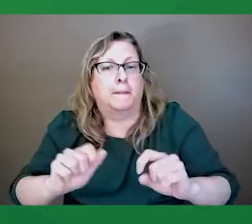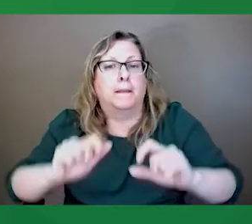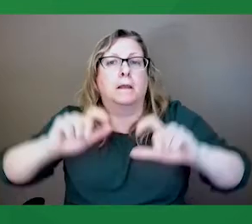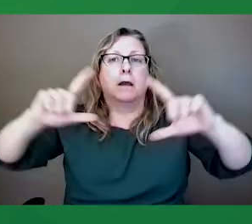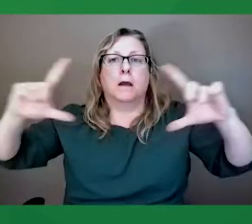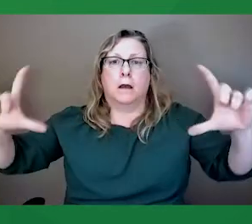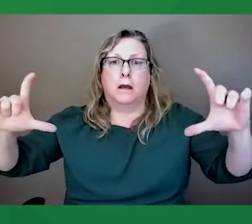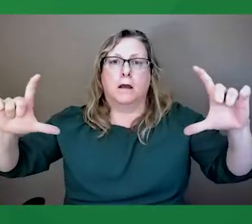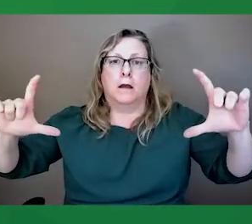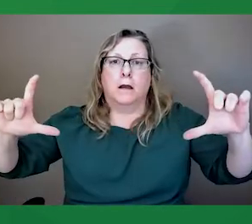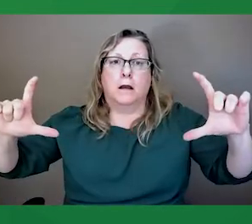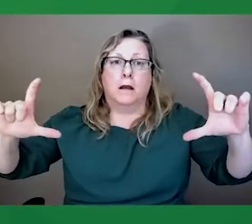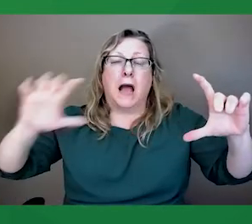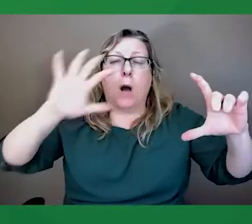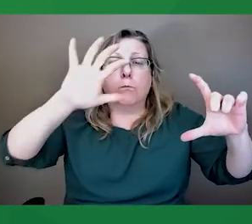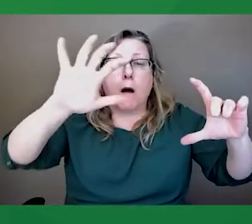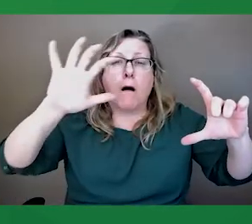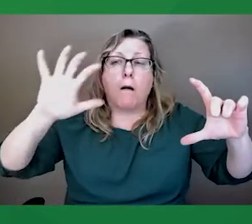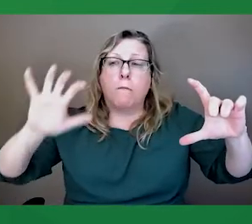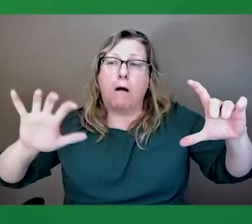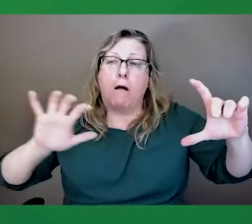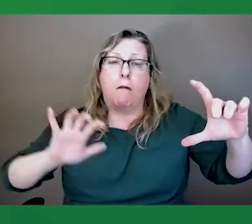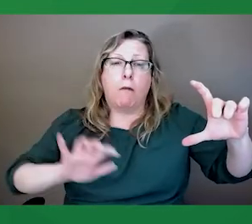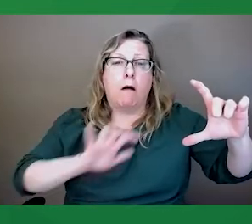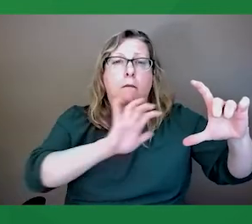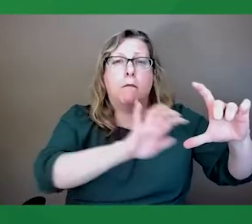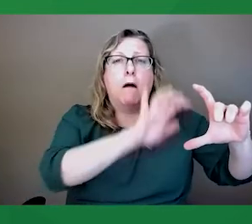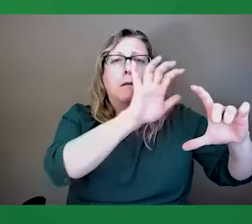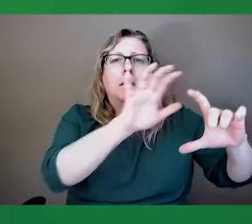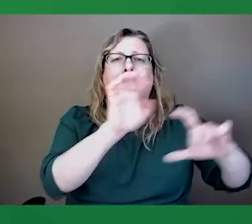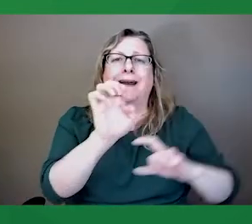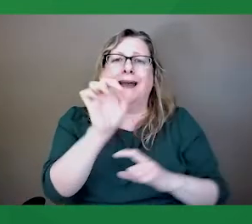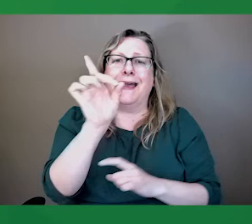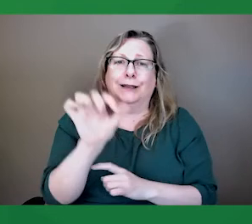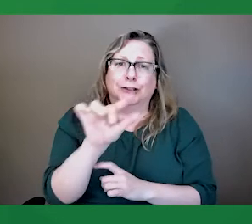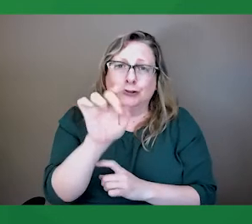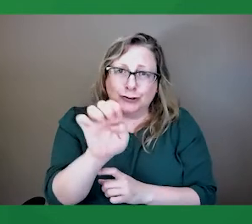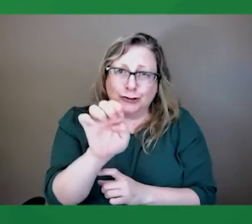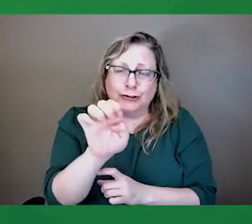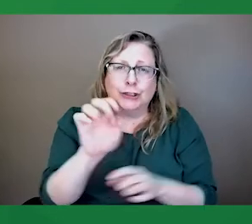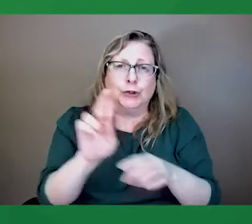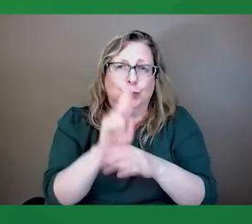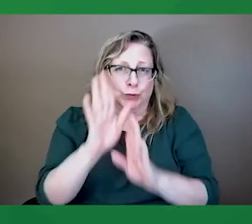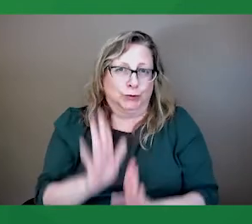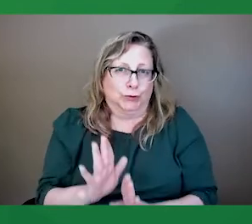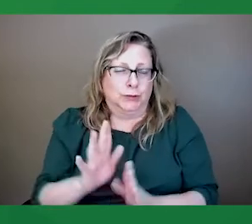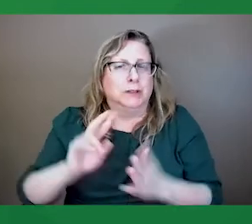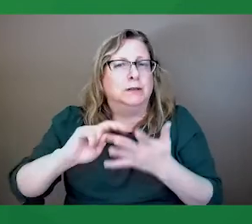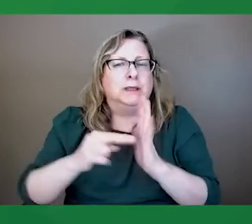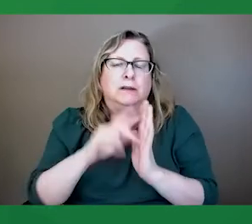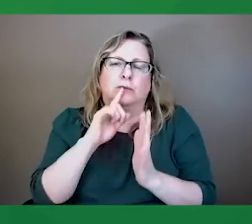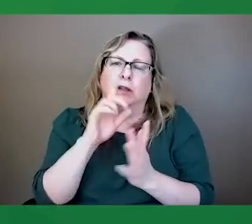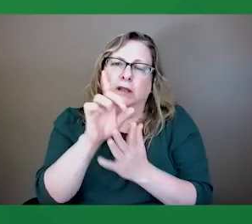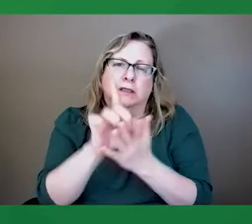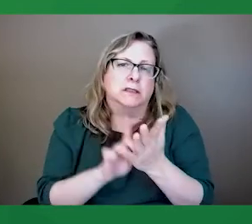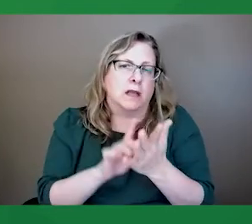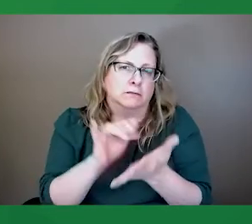Jutta calls the extreme or edge use cases. That is where the design is basically impossible to use.